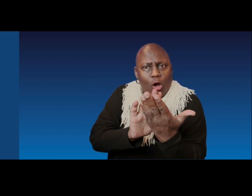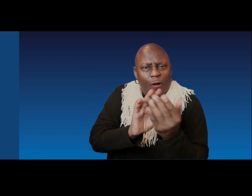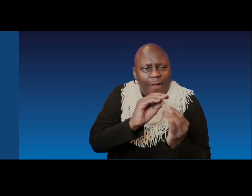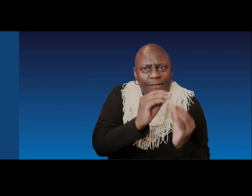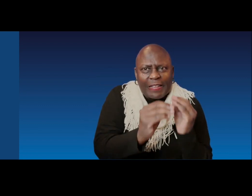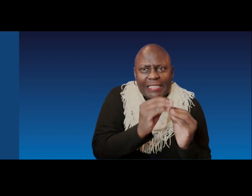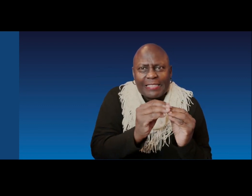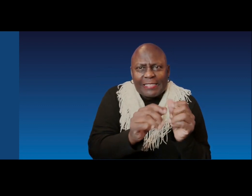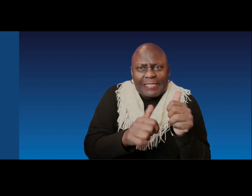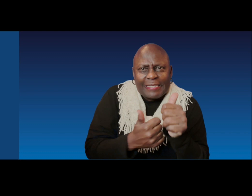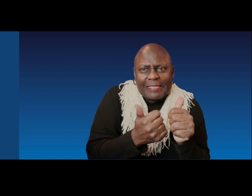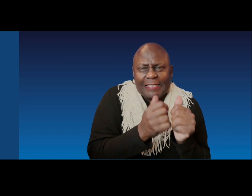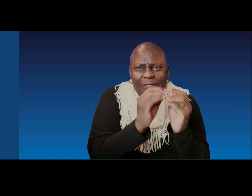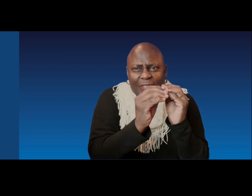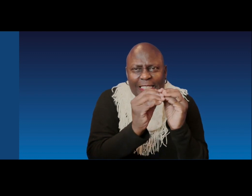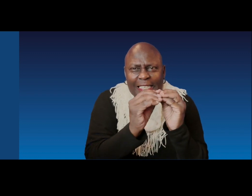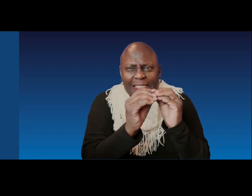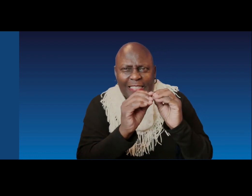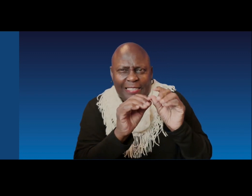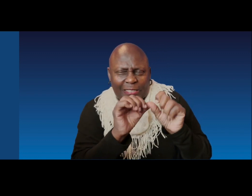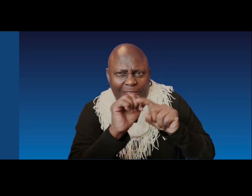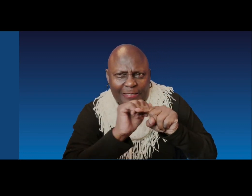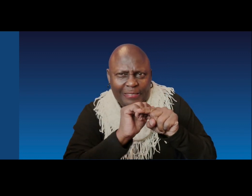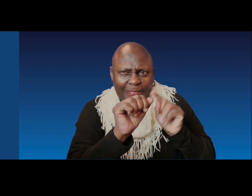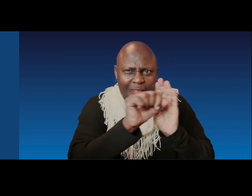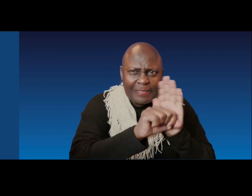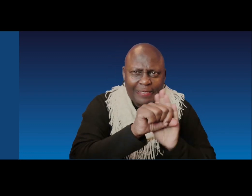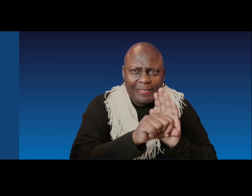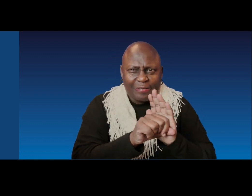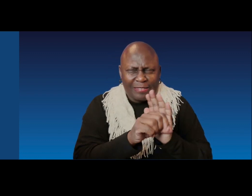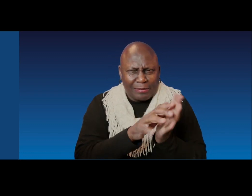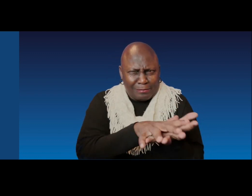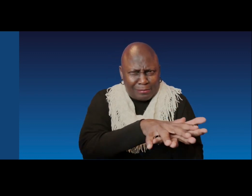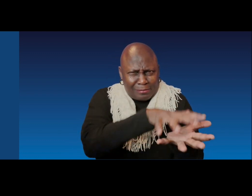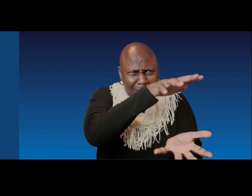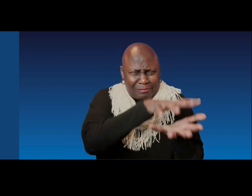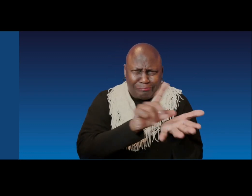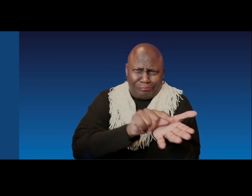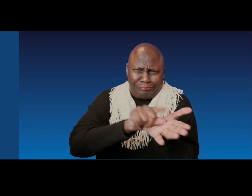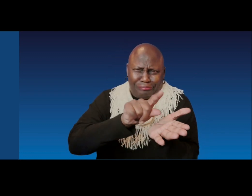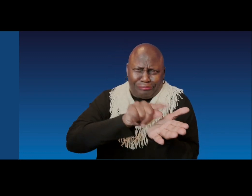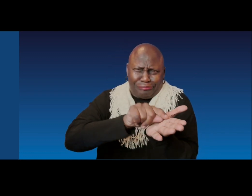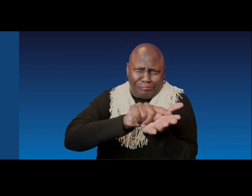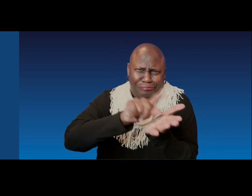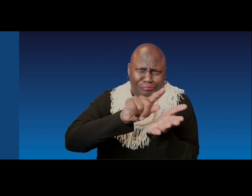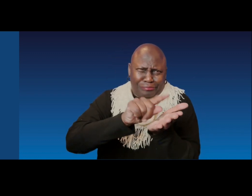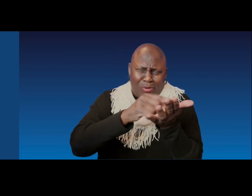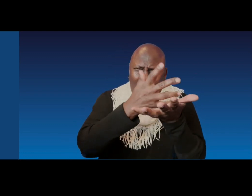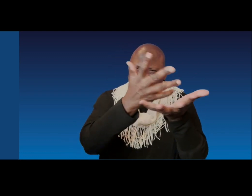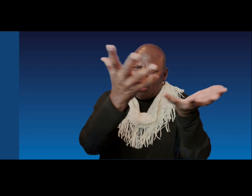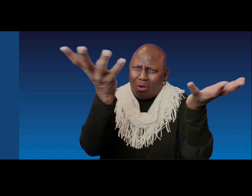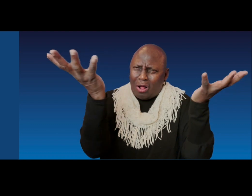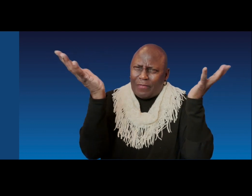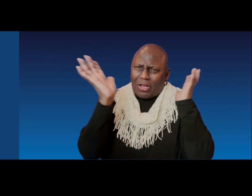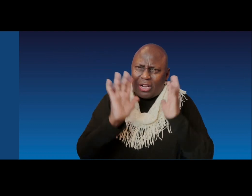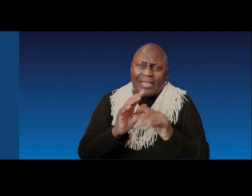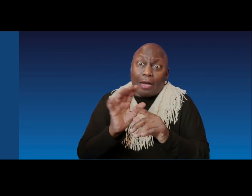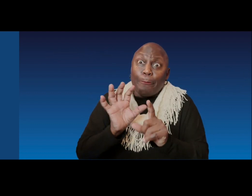because it's a remedial approach where we fix and pursue repair of students skills through training in rote.